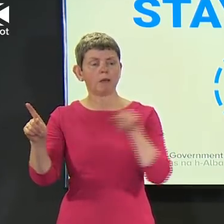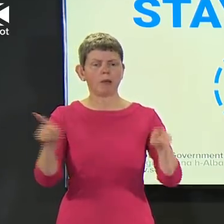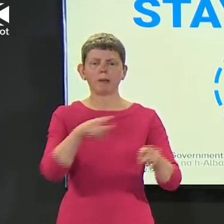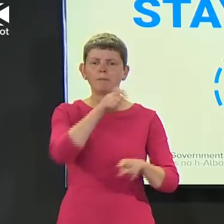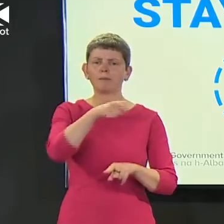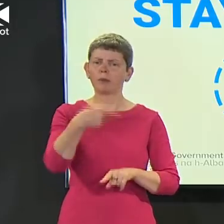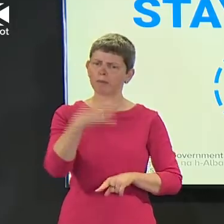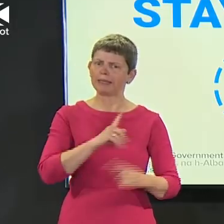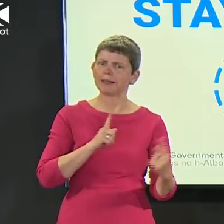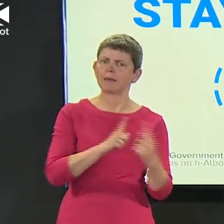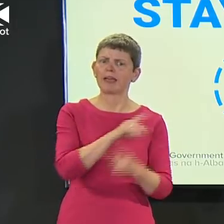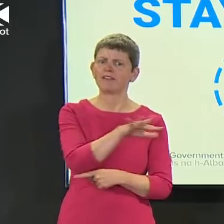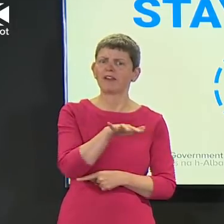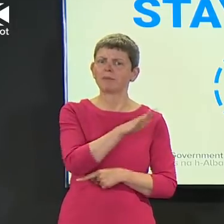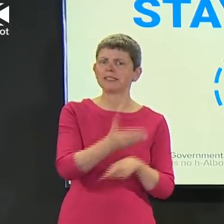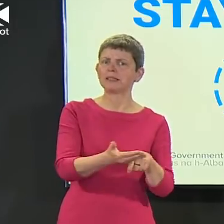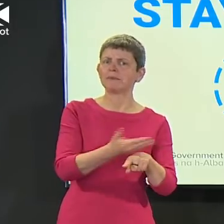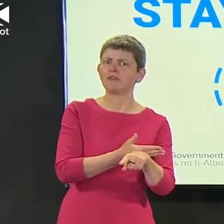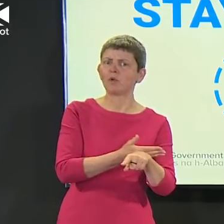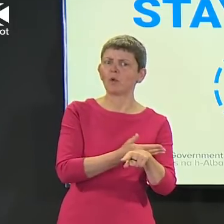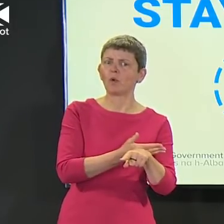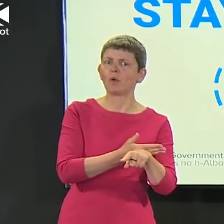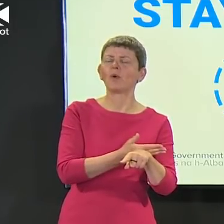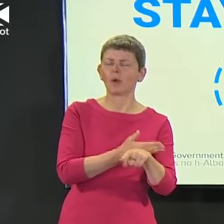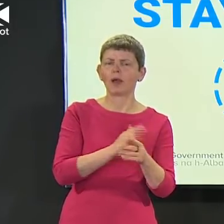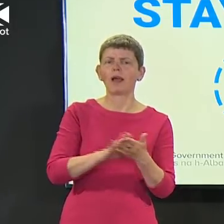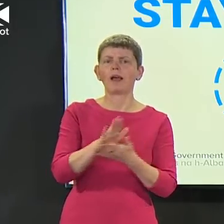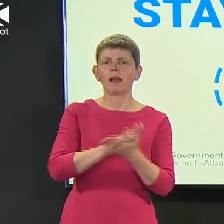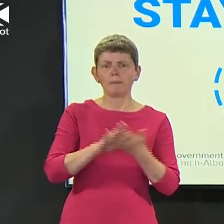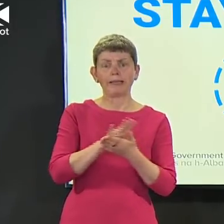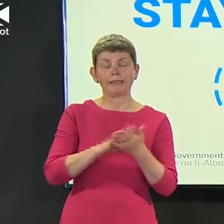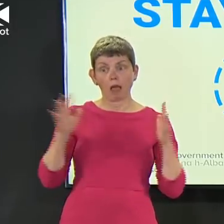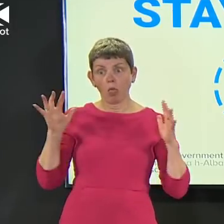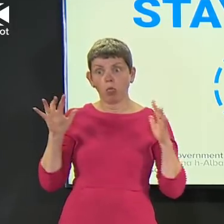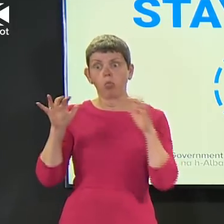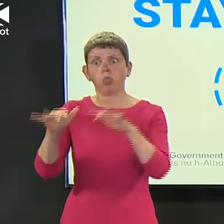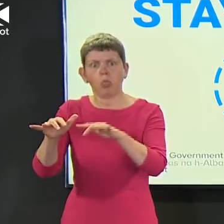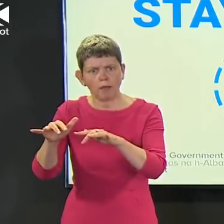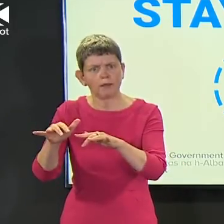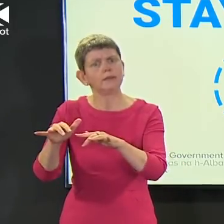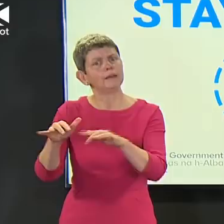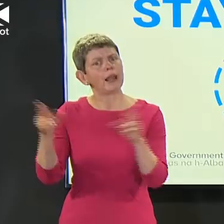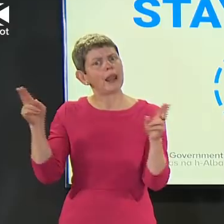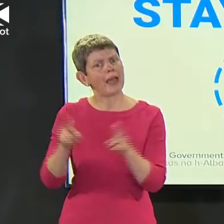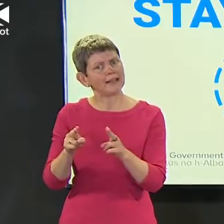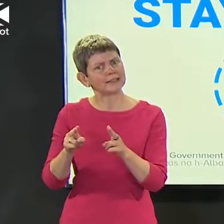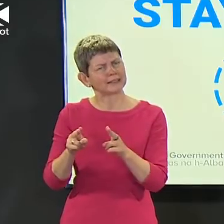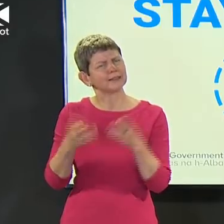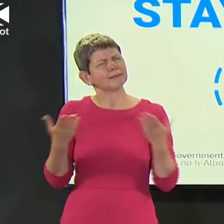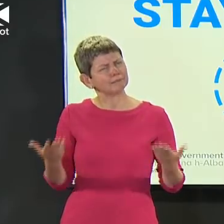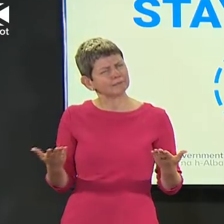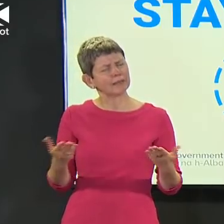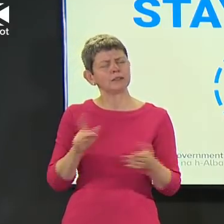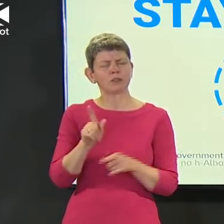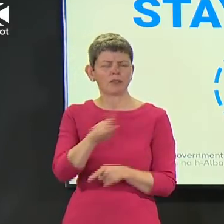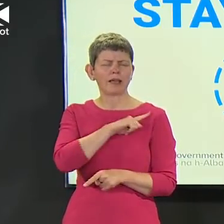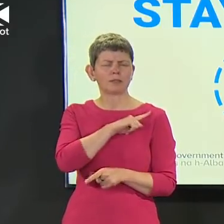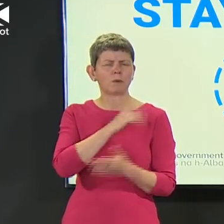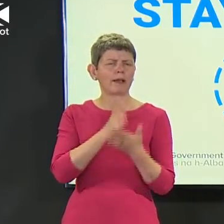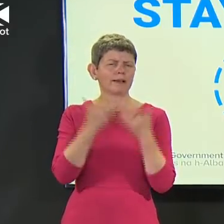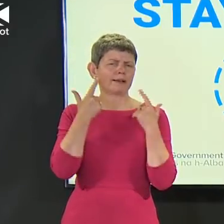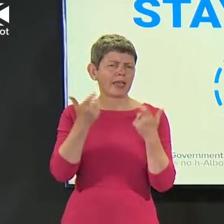none of that is guaranteed to work but it is about a careful and cautious route forward you know